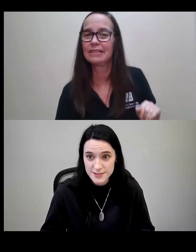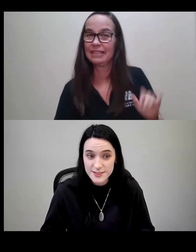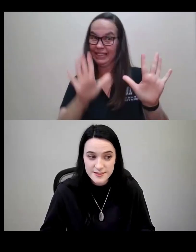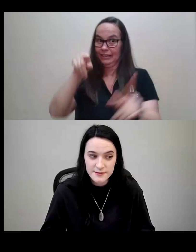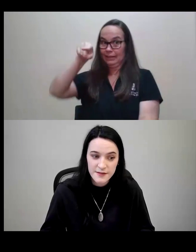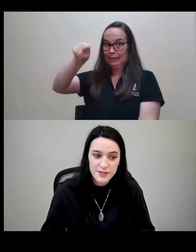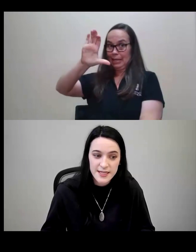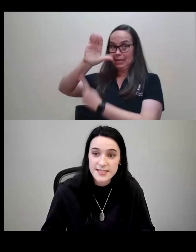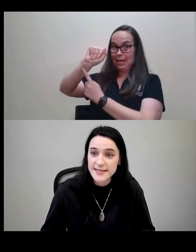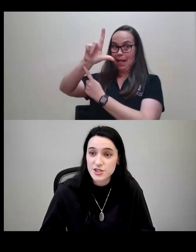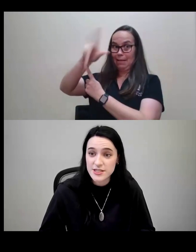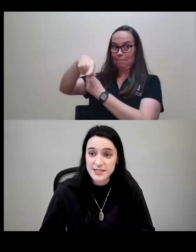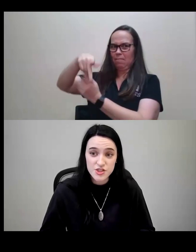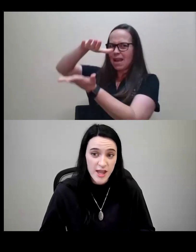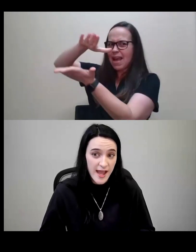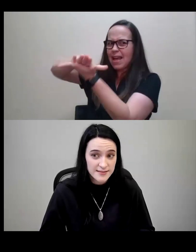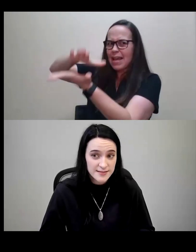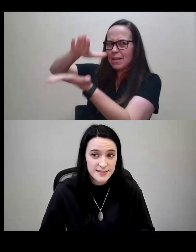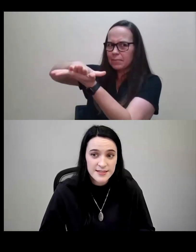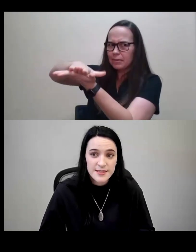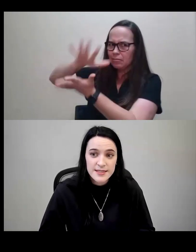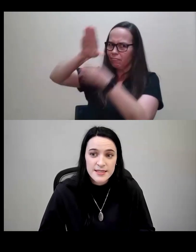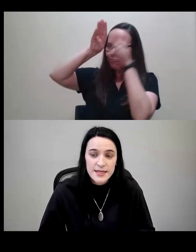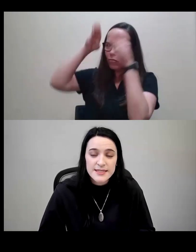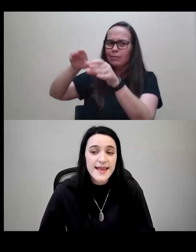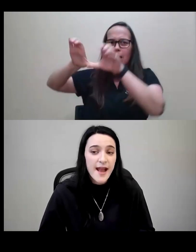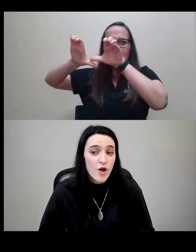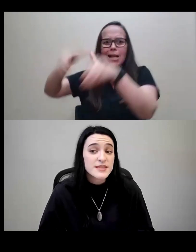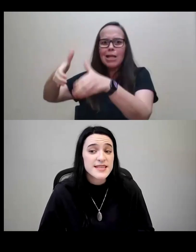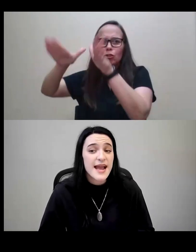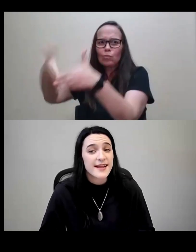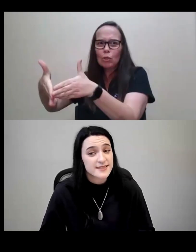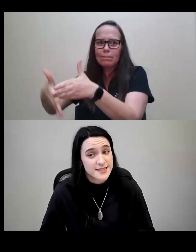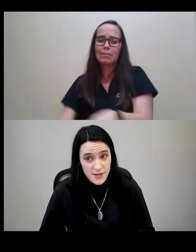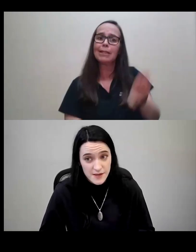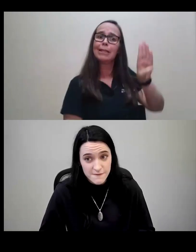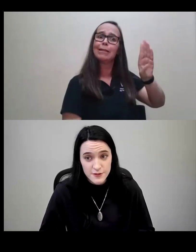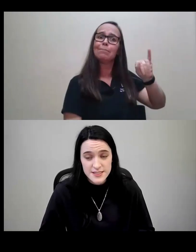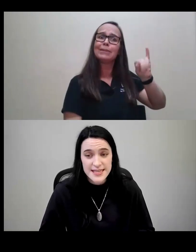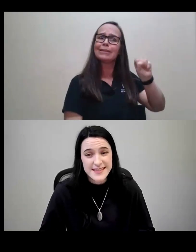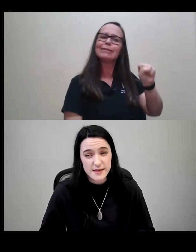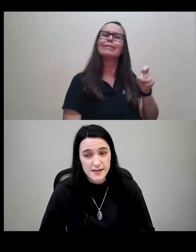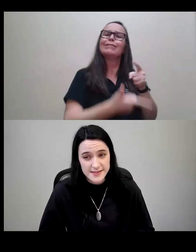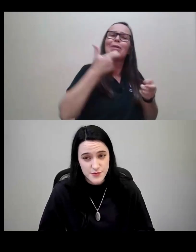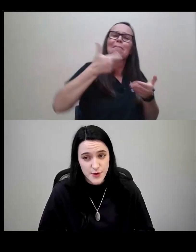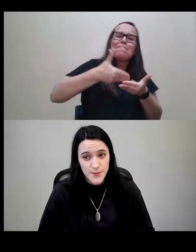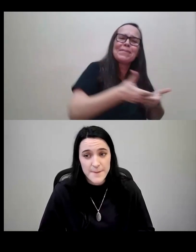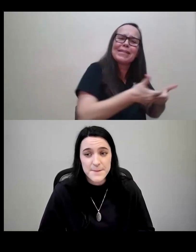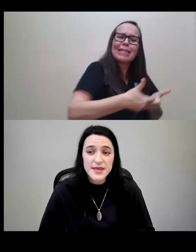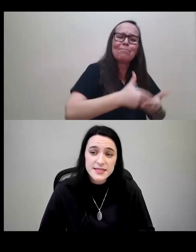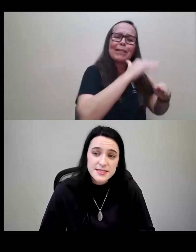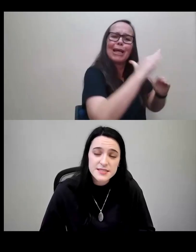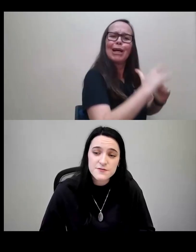first. If you'd like to answer in the chat because CALP is academic focusing in the classroom and BICS